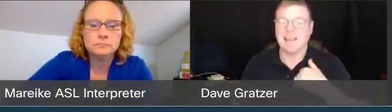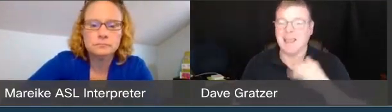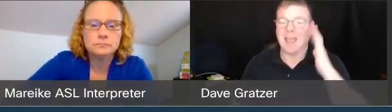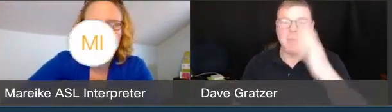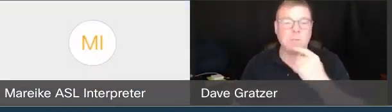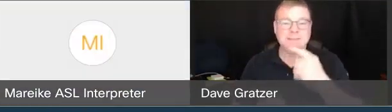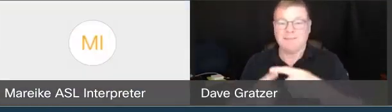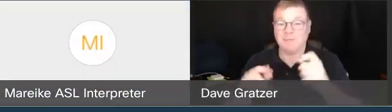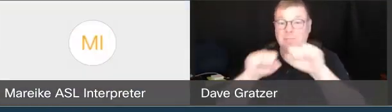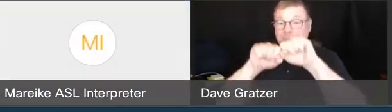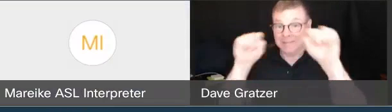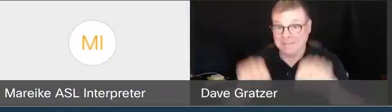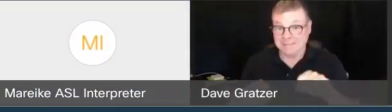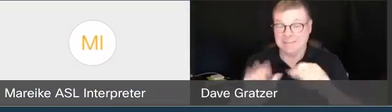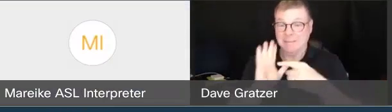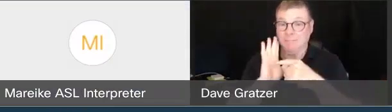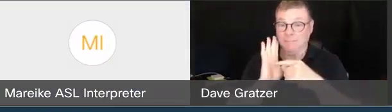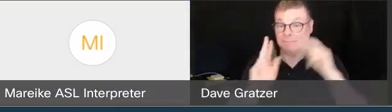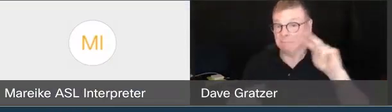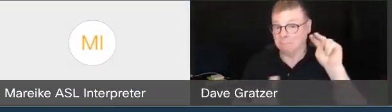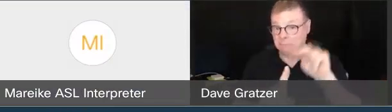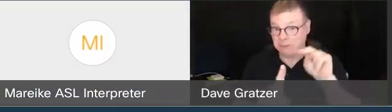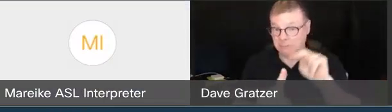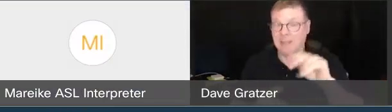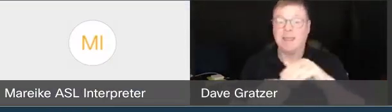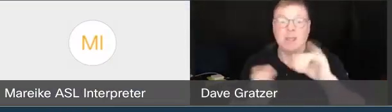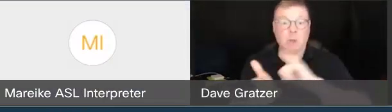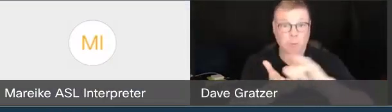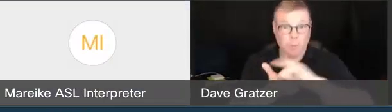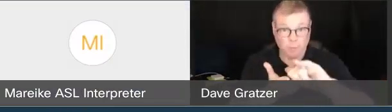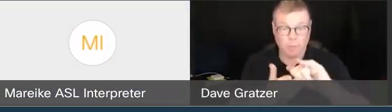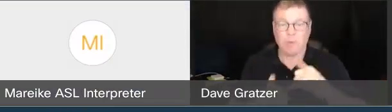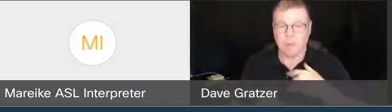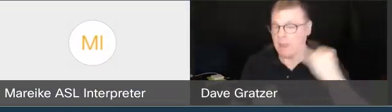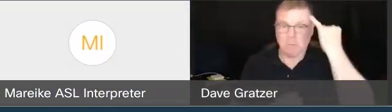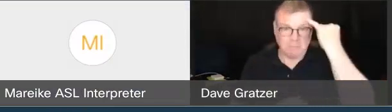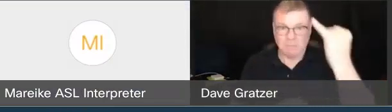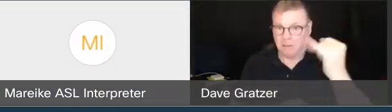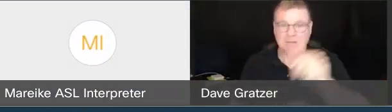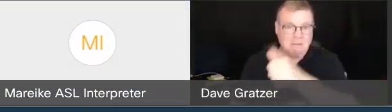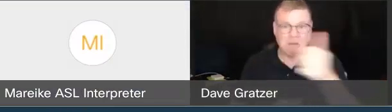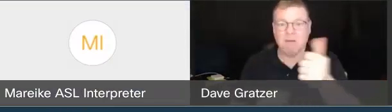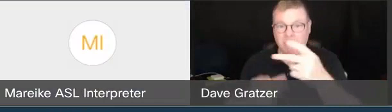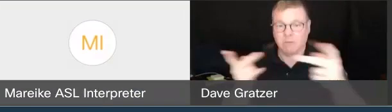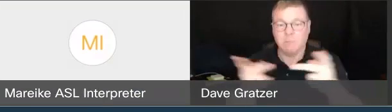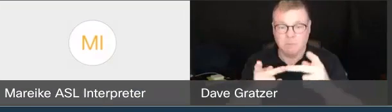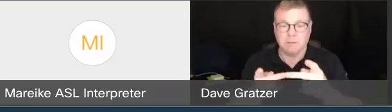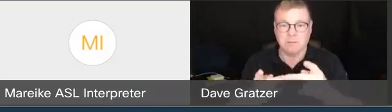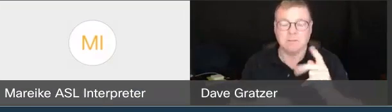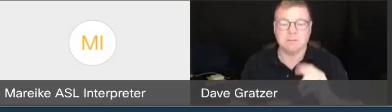a systems perspective, we do know in New York, at least, and I imagine other places are individuals